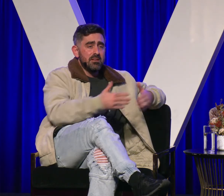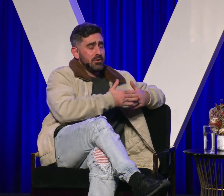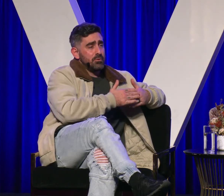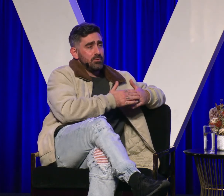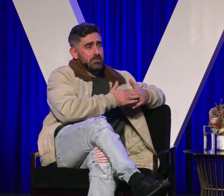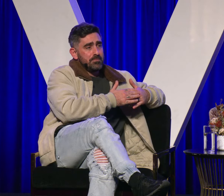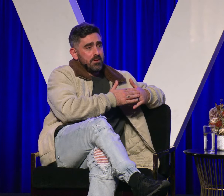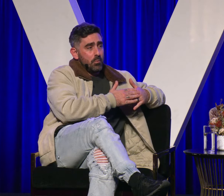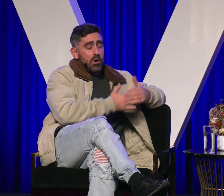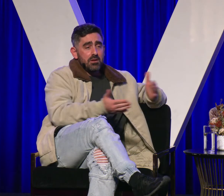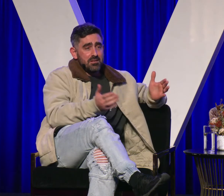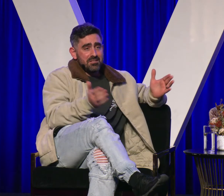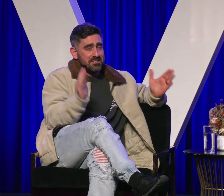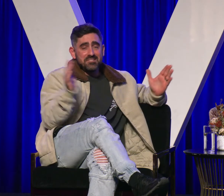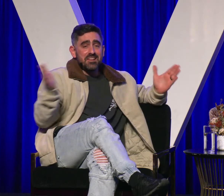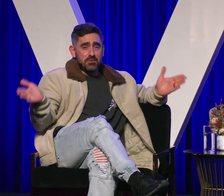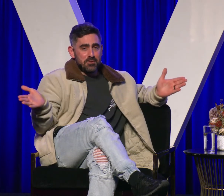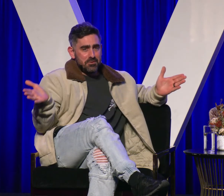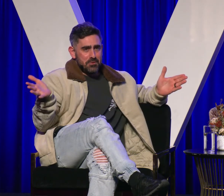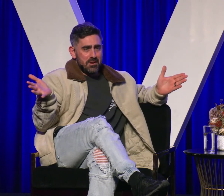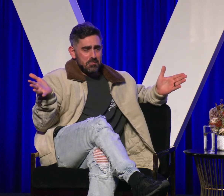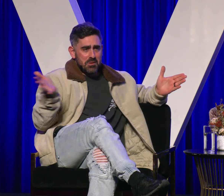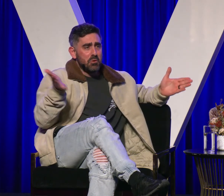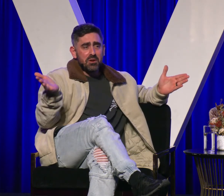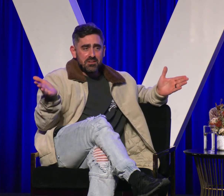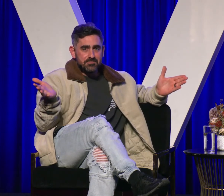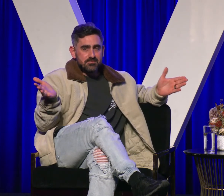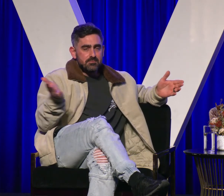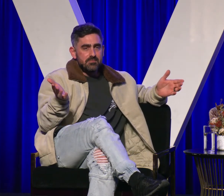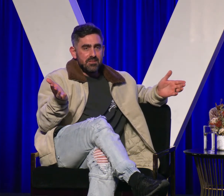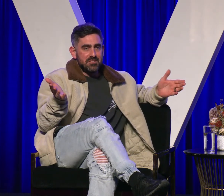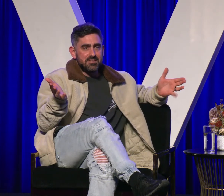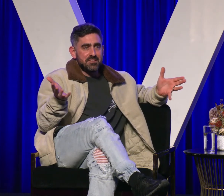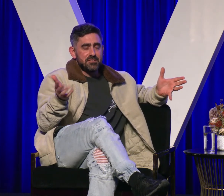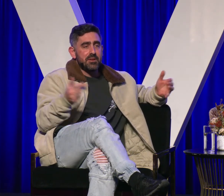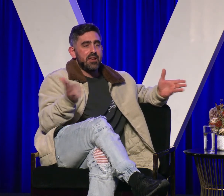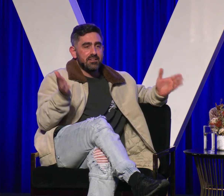You work, let's say your employer says to you, Hey, yeah,